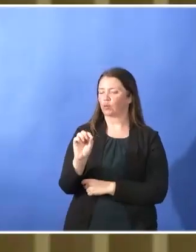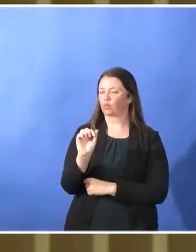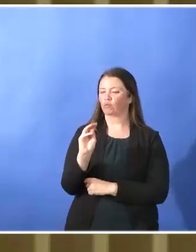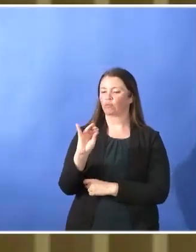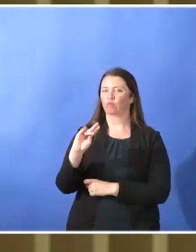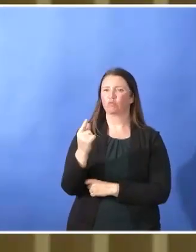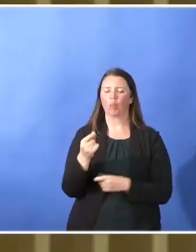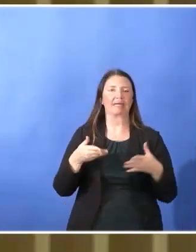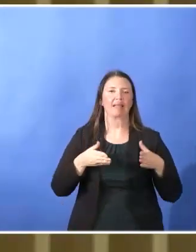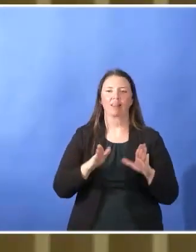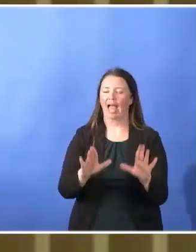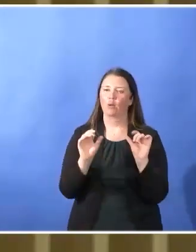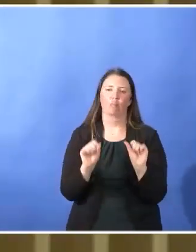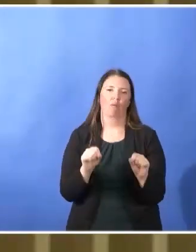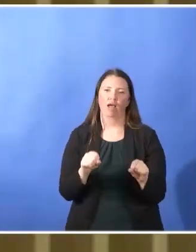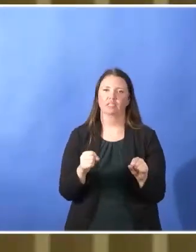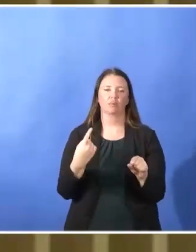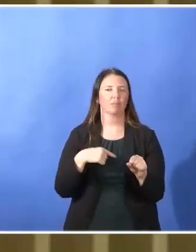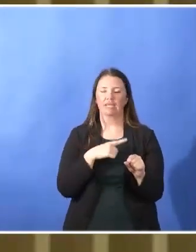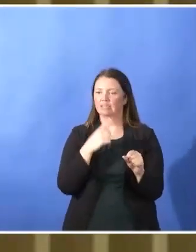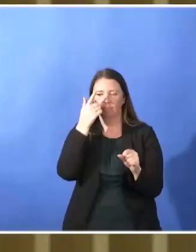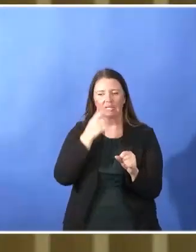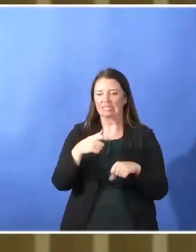THANKS, AND THIS ITEM HAS MY SUPPORT. CHAIRWOMAN ROSENWORCEL: